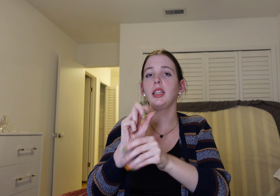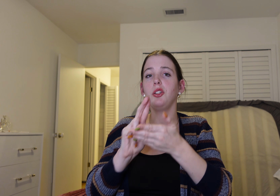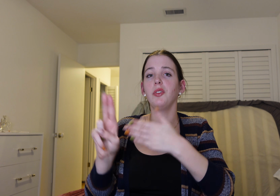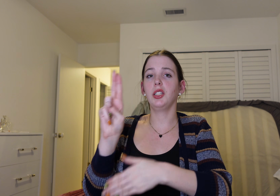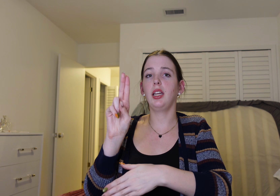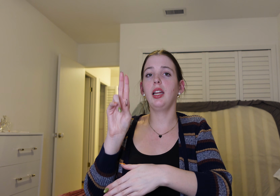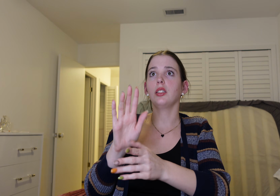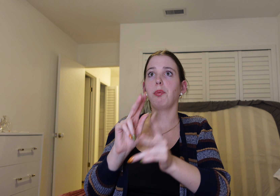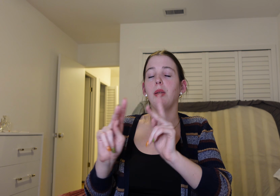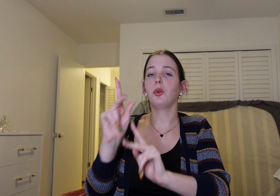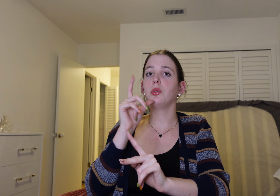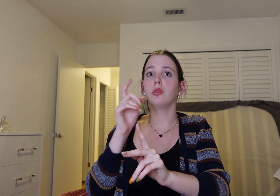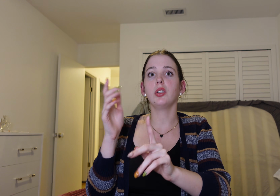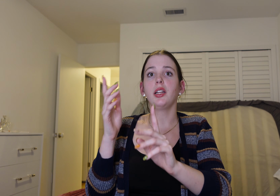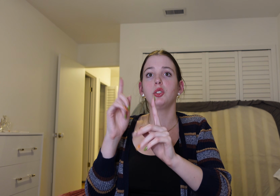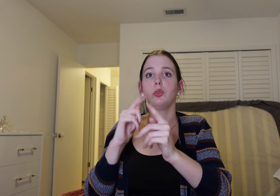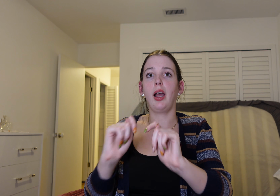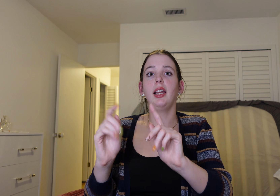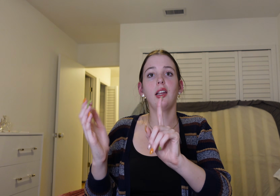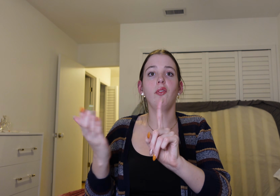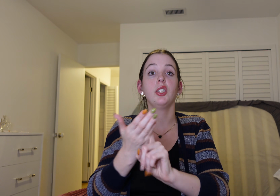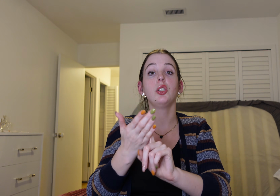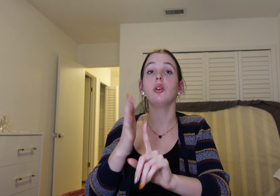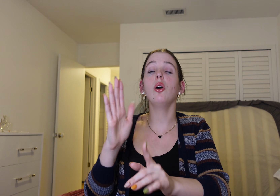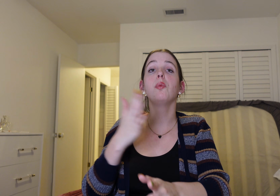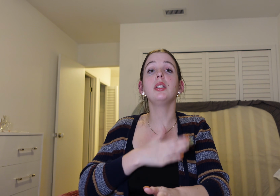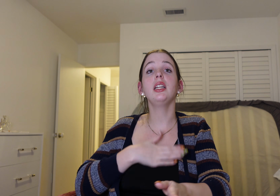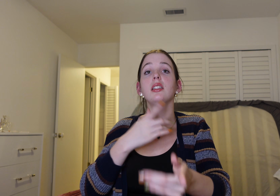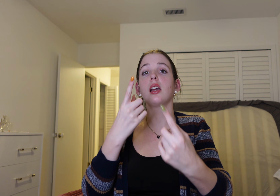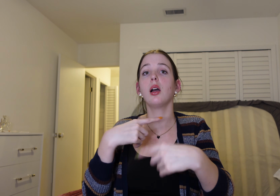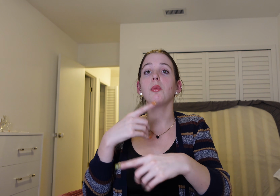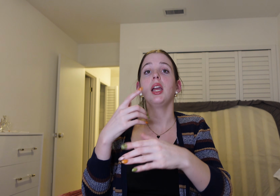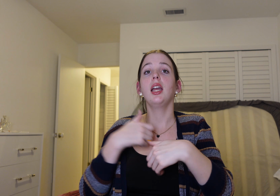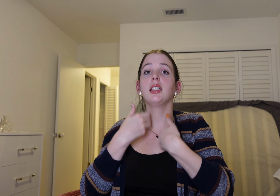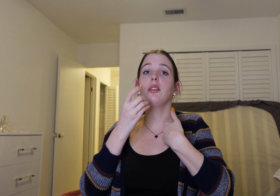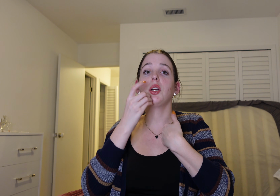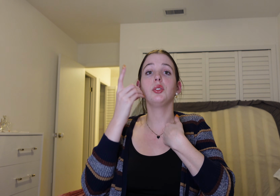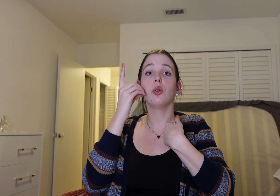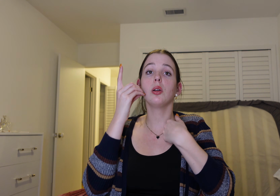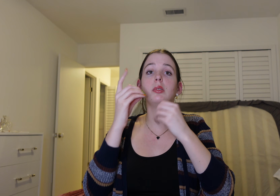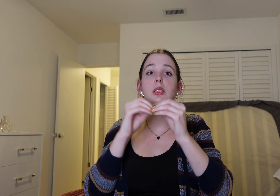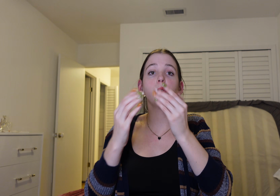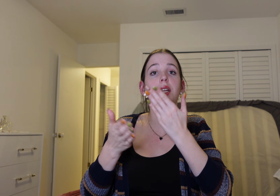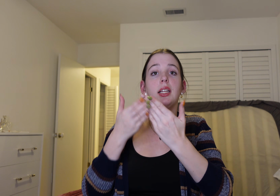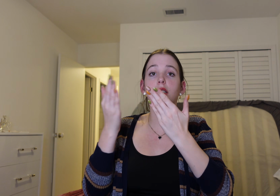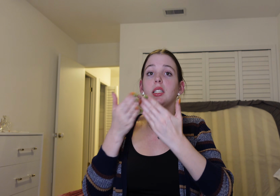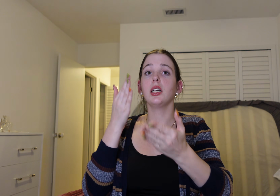at the university there's like people who will like try to convince you, oh please come and live in our dorms, it's more easier